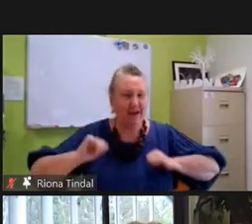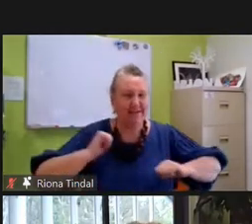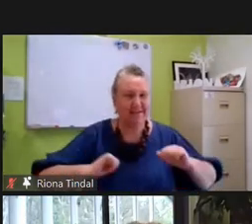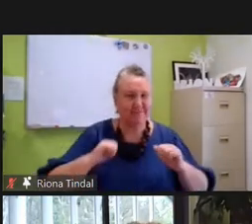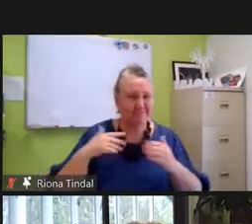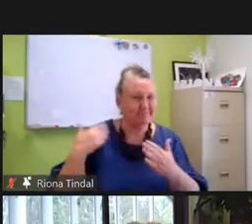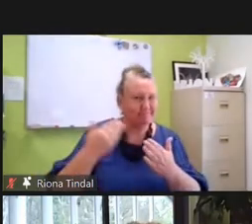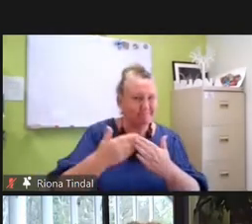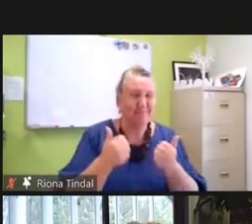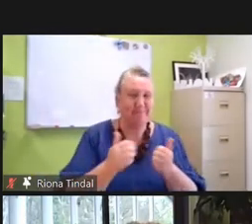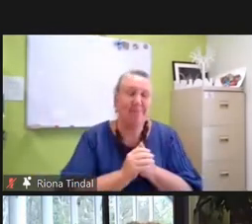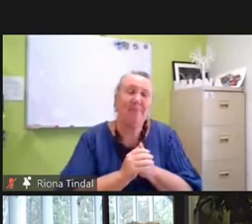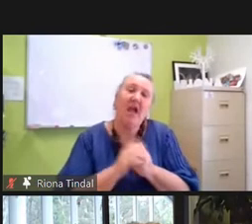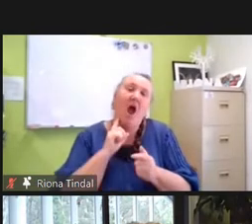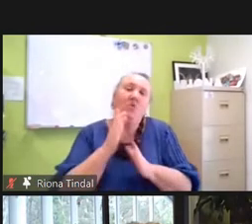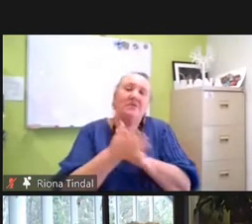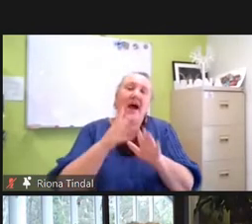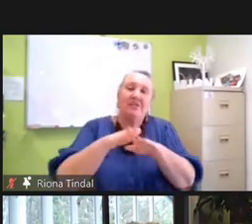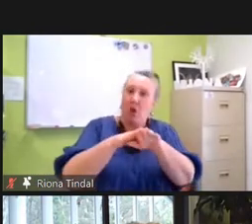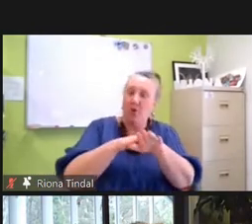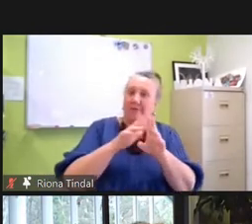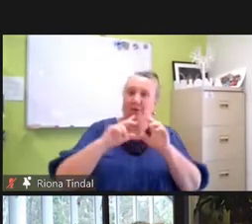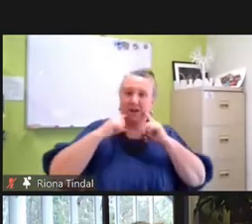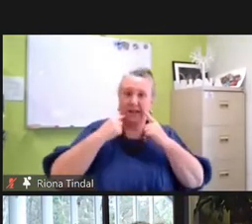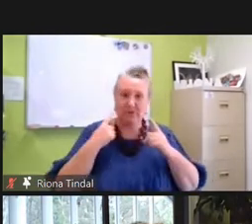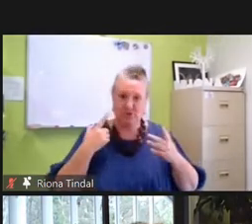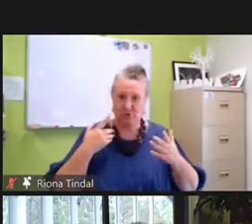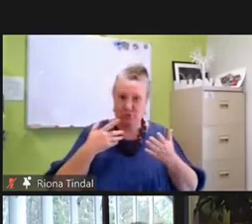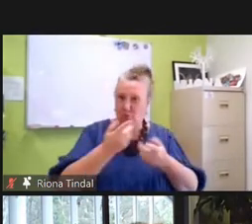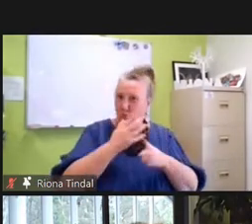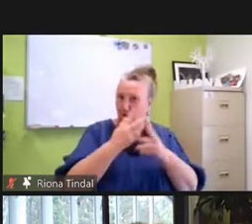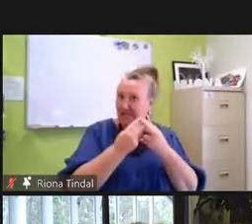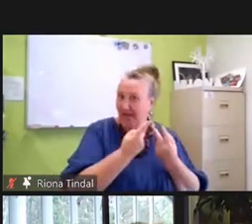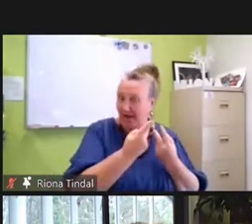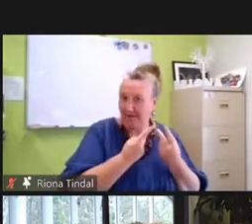what best practise looks like, these types of things. I'm going to sign quite slowly so